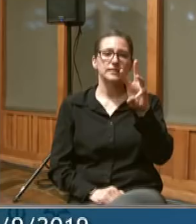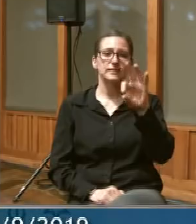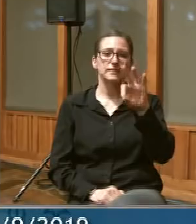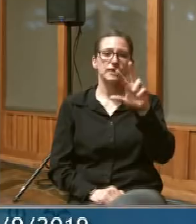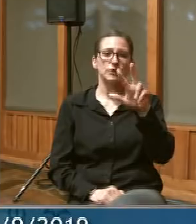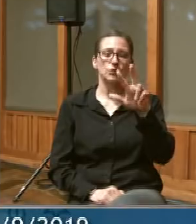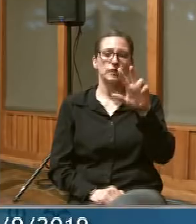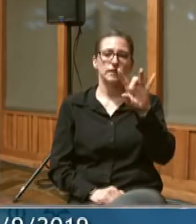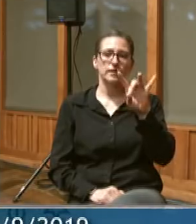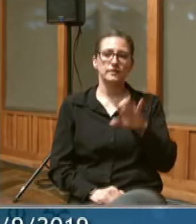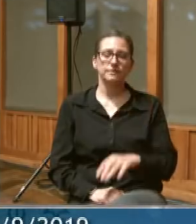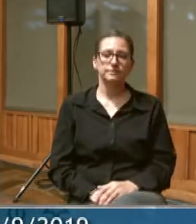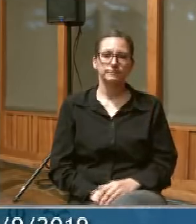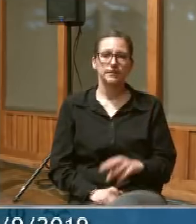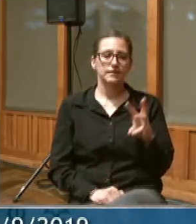SIX.